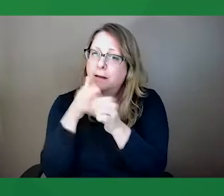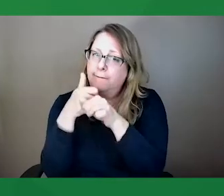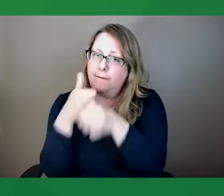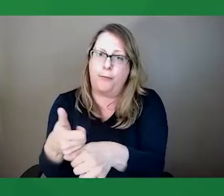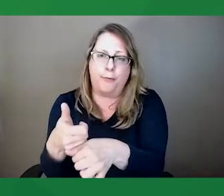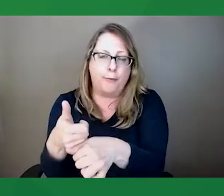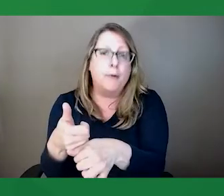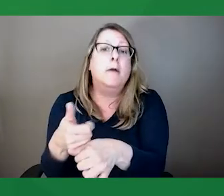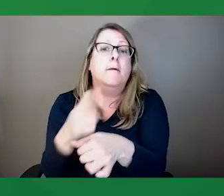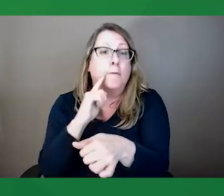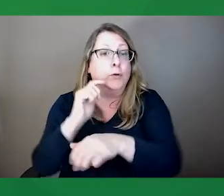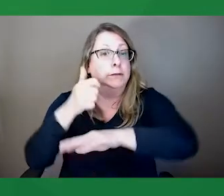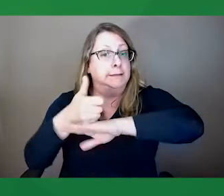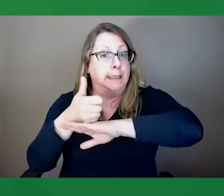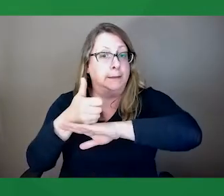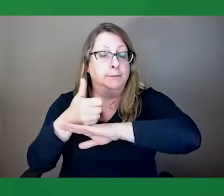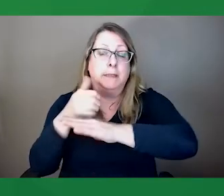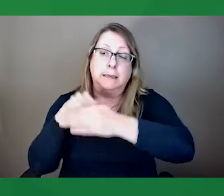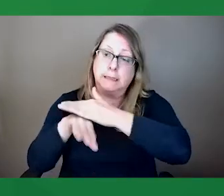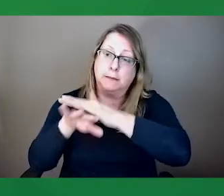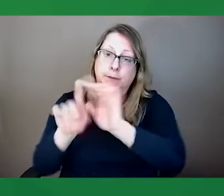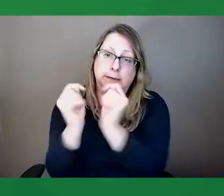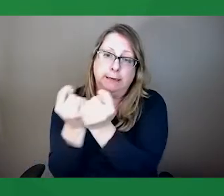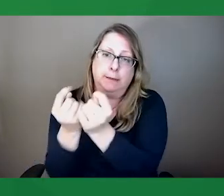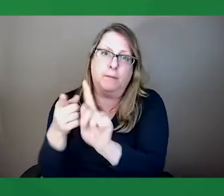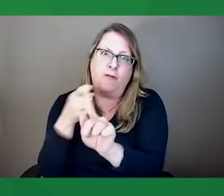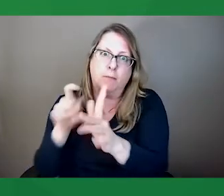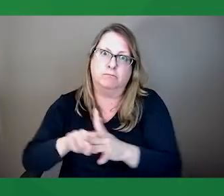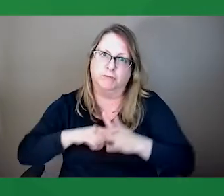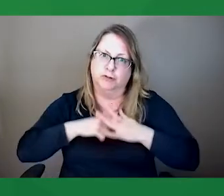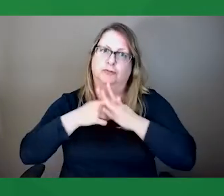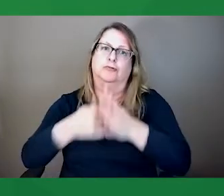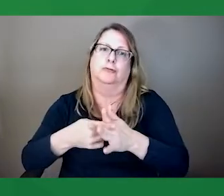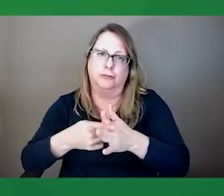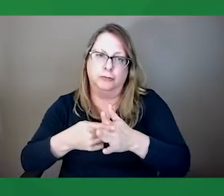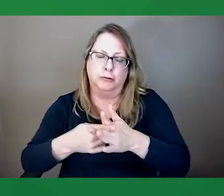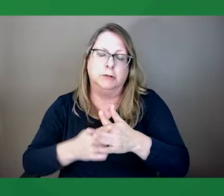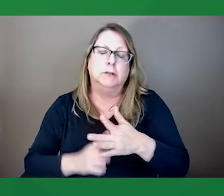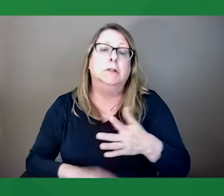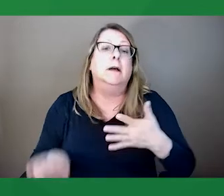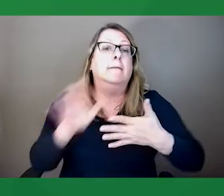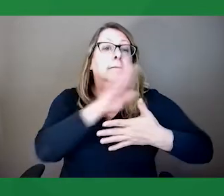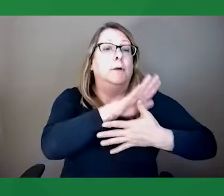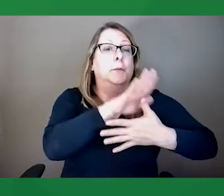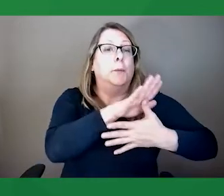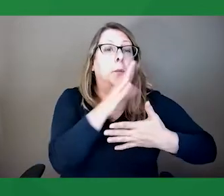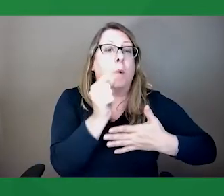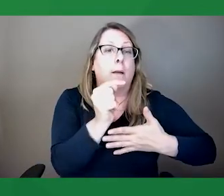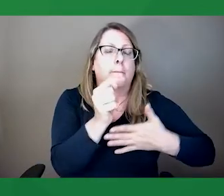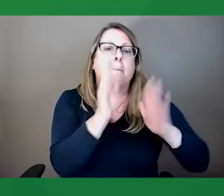to create an accessible team for the ground up. And the first one is going to be planning. And in planning there's a few things